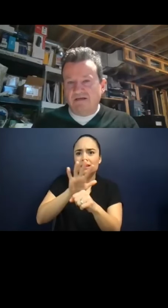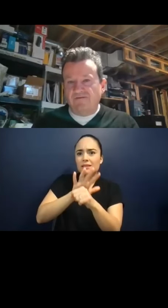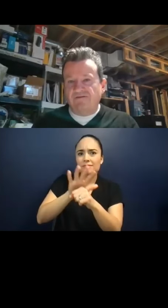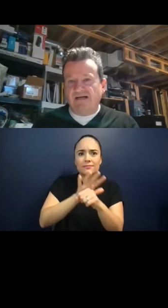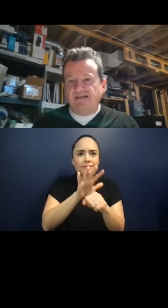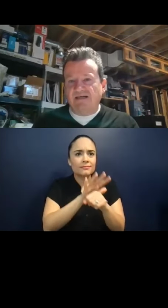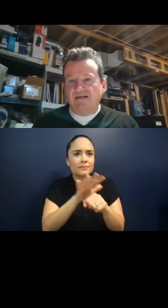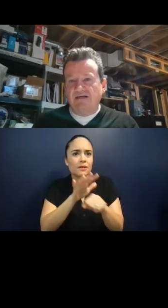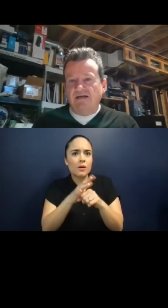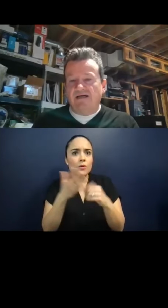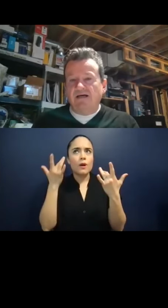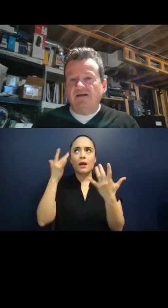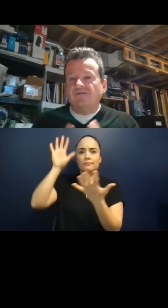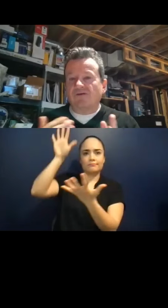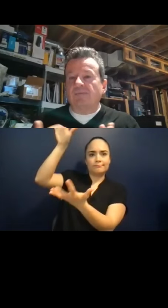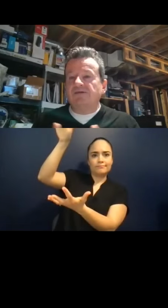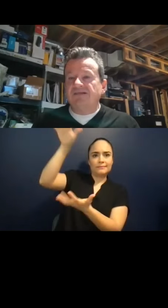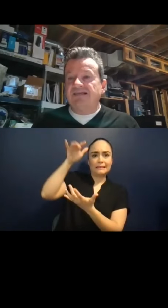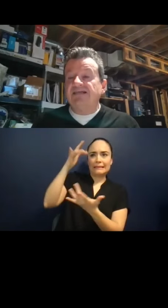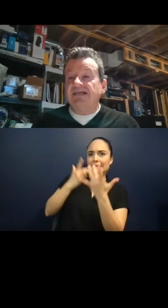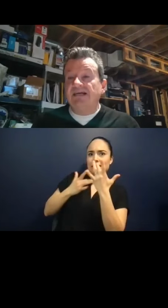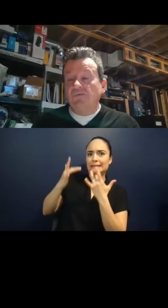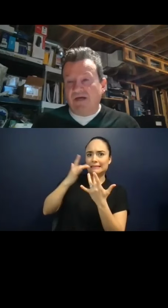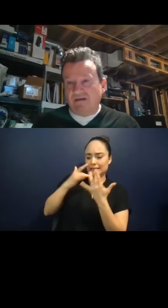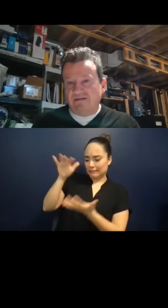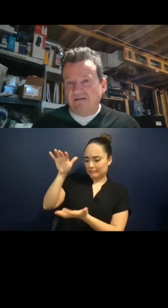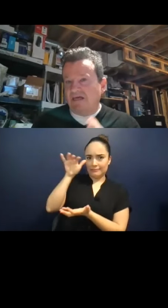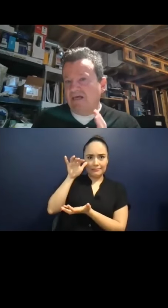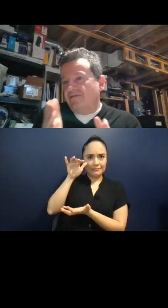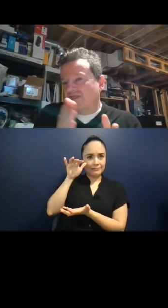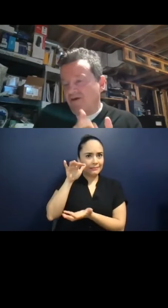vaccine to create herd immunity